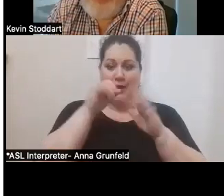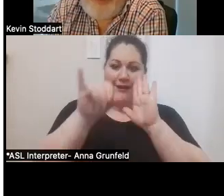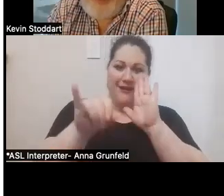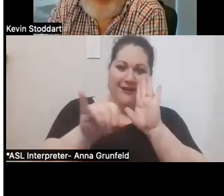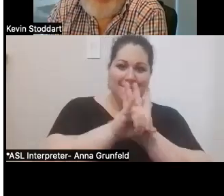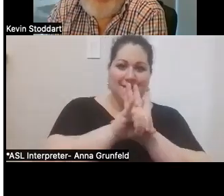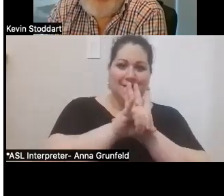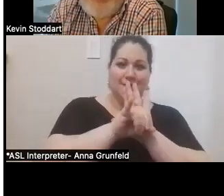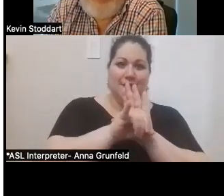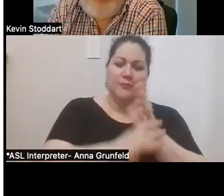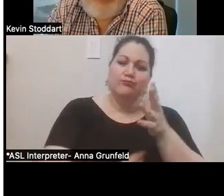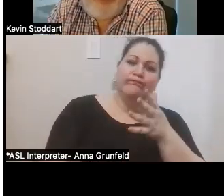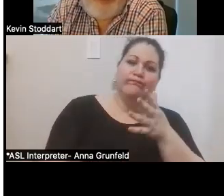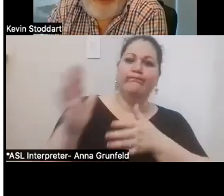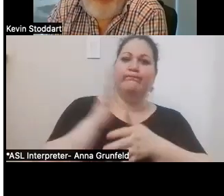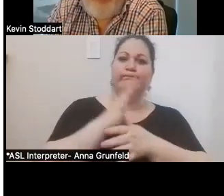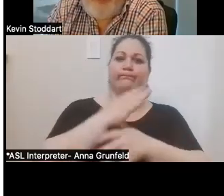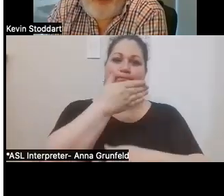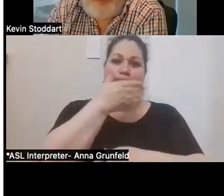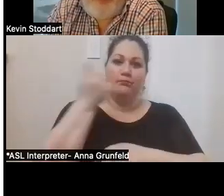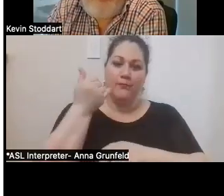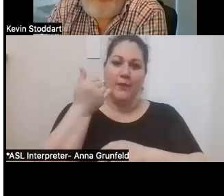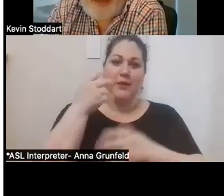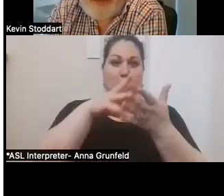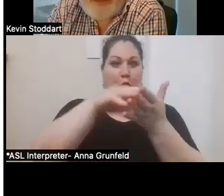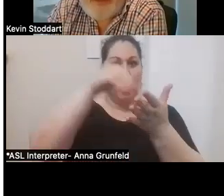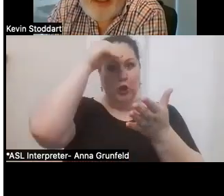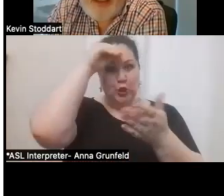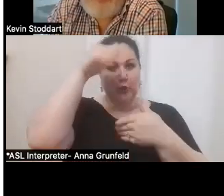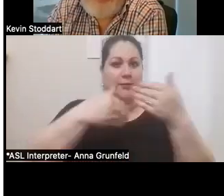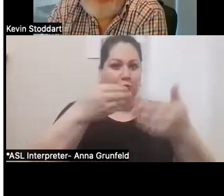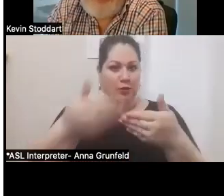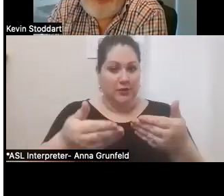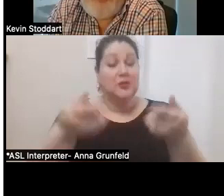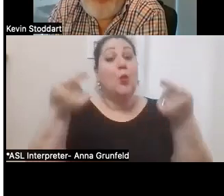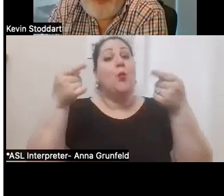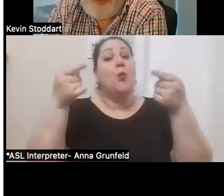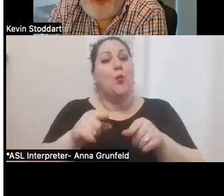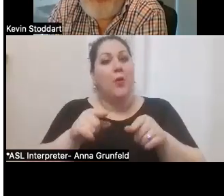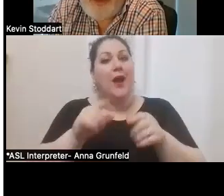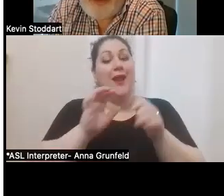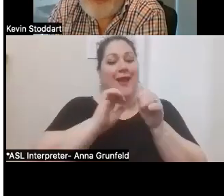When does the student learn best? How does the student learn best?